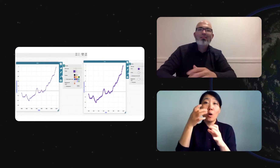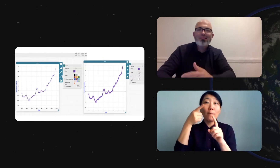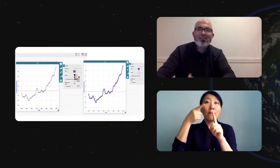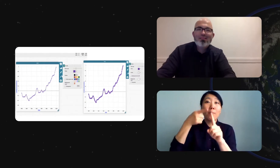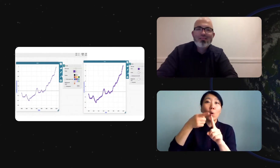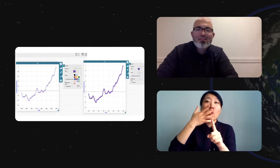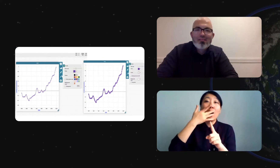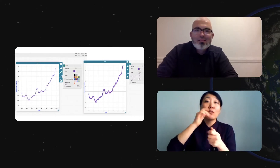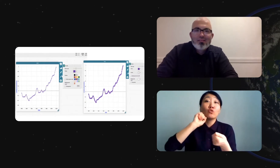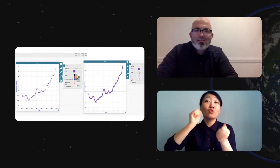left hand side.